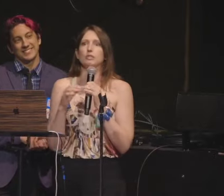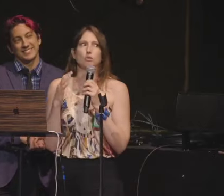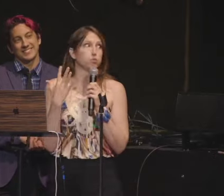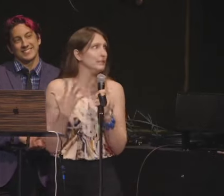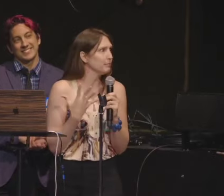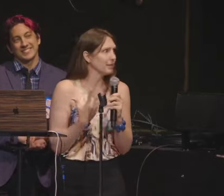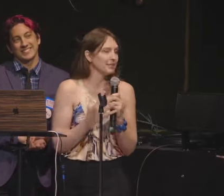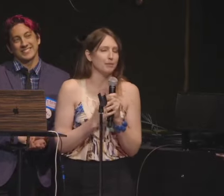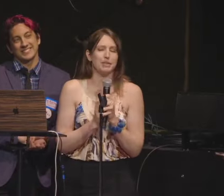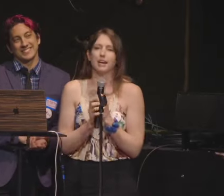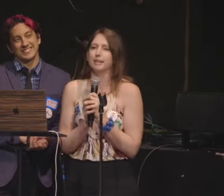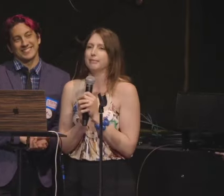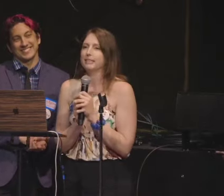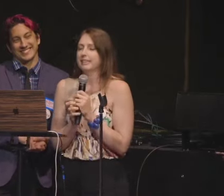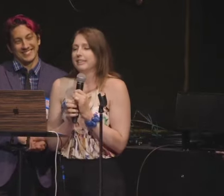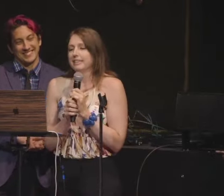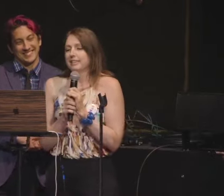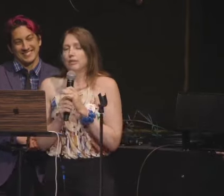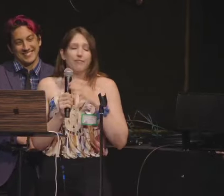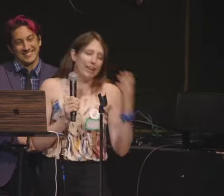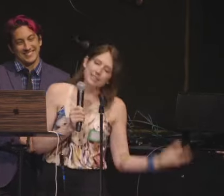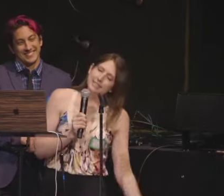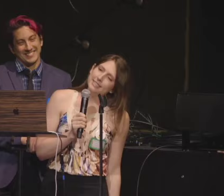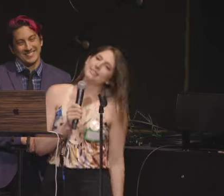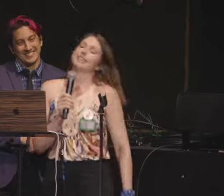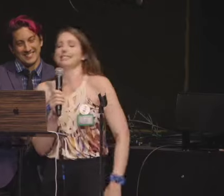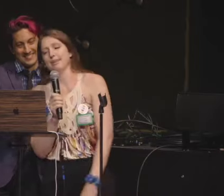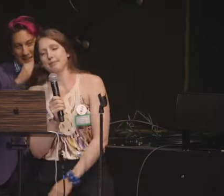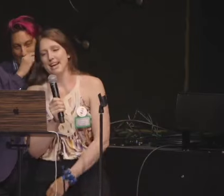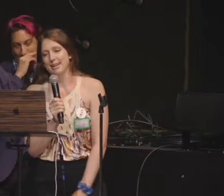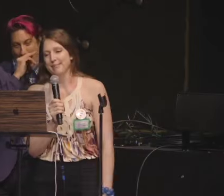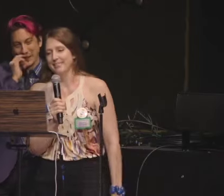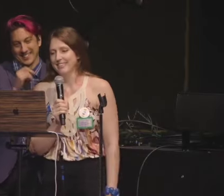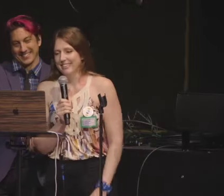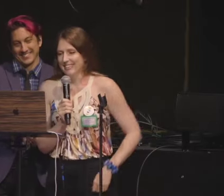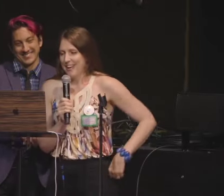or scream at the same time, or faint at the same time.